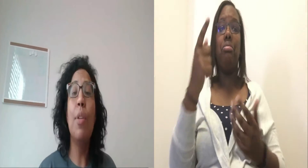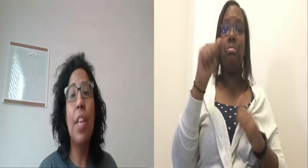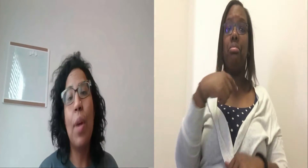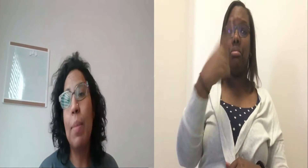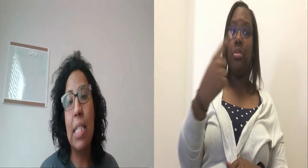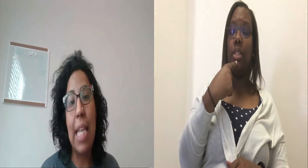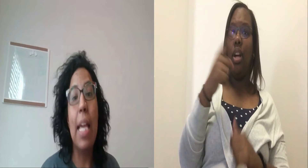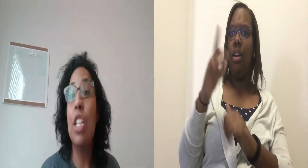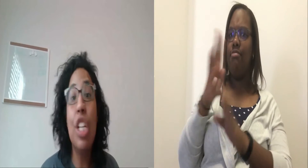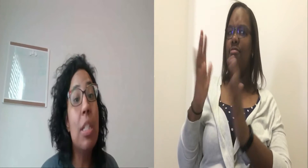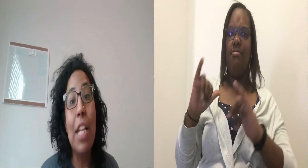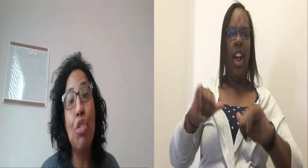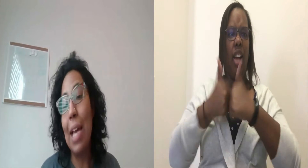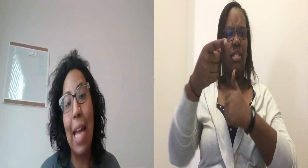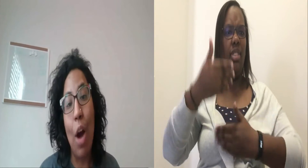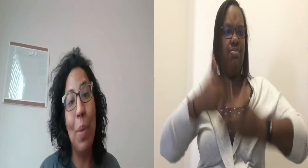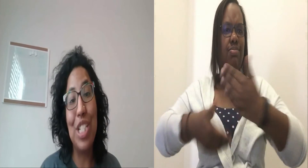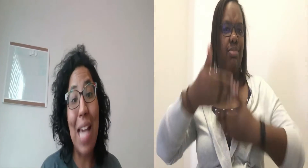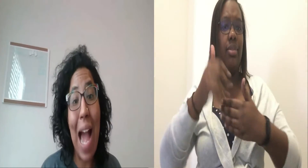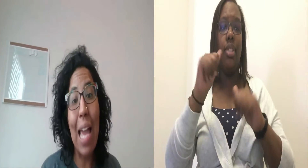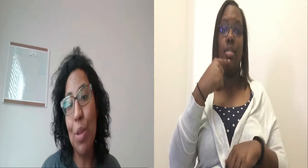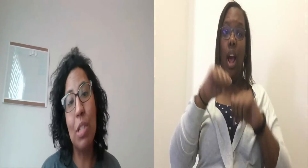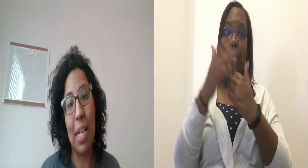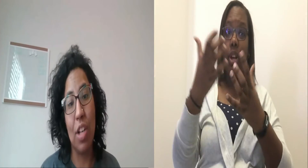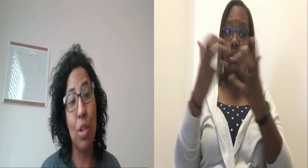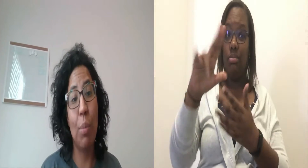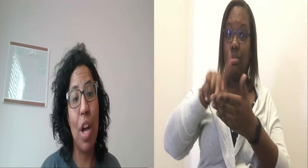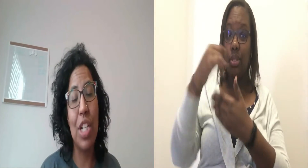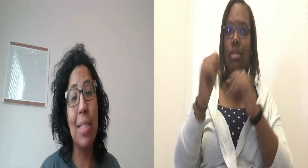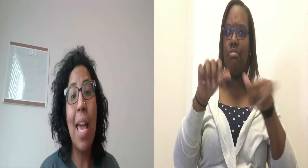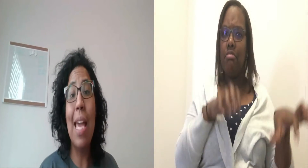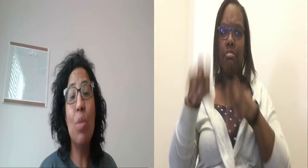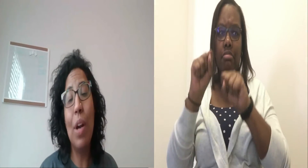thing you're able to say just by tracking how much time you're spending on certain projects is where